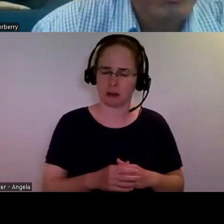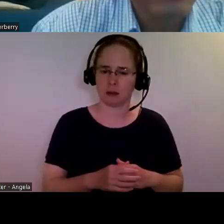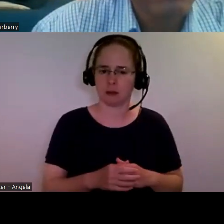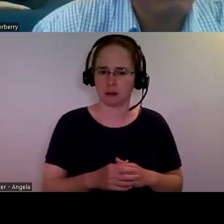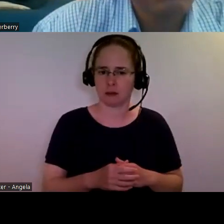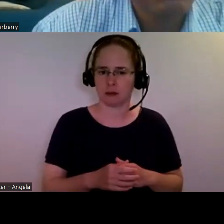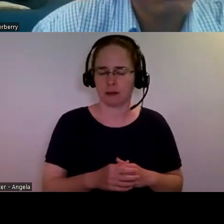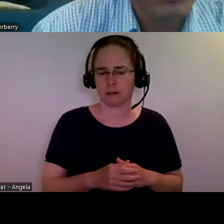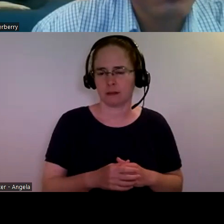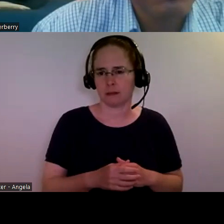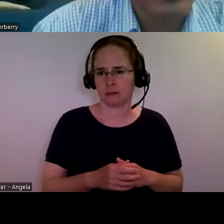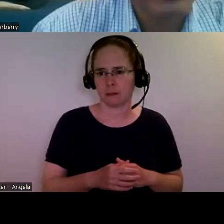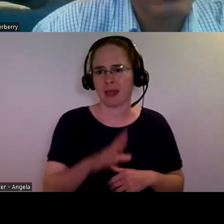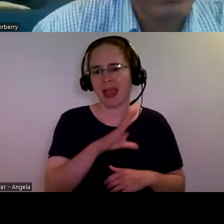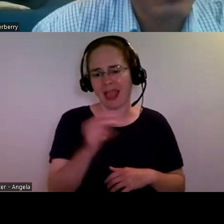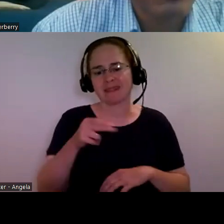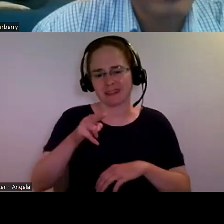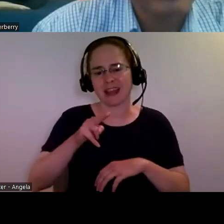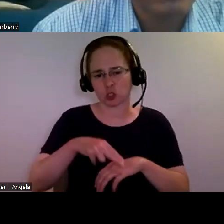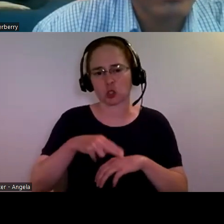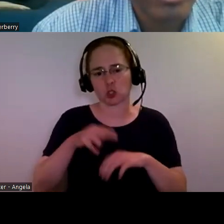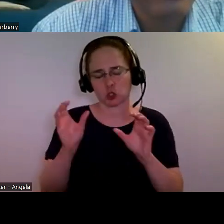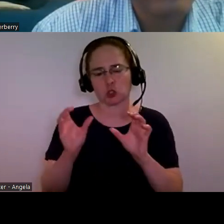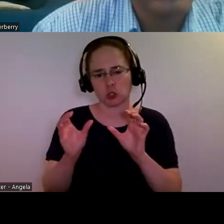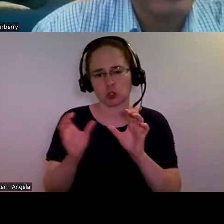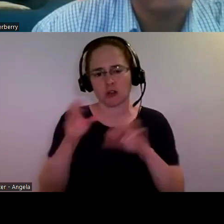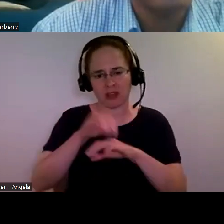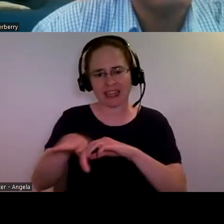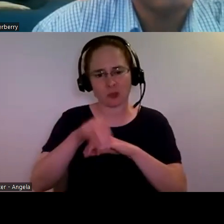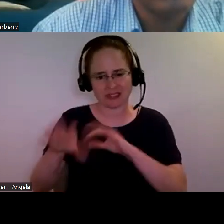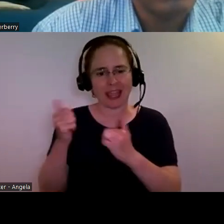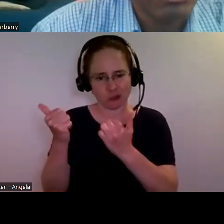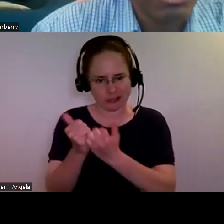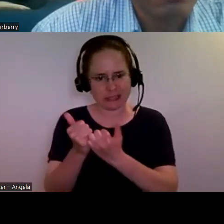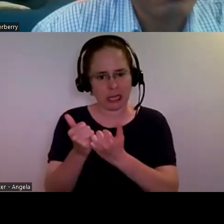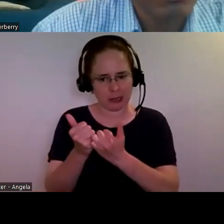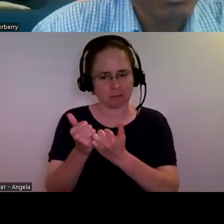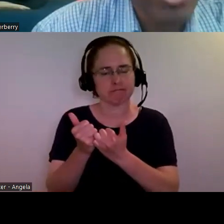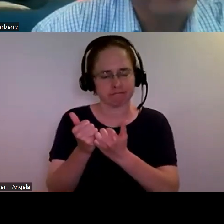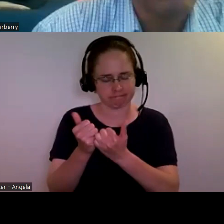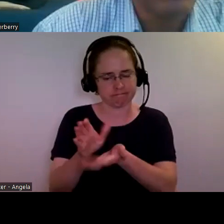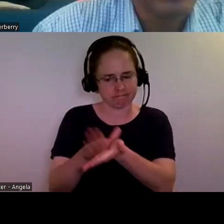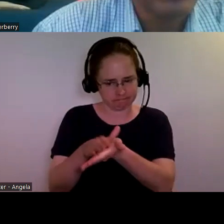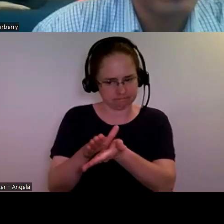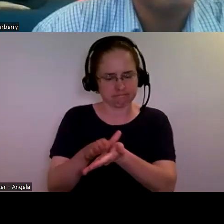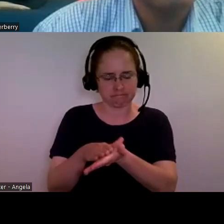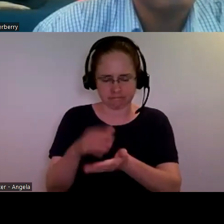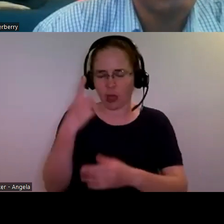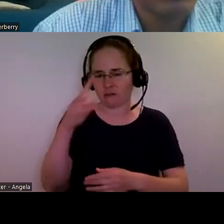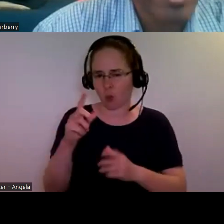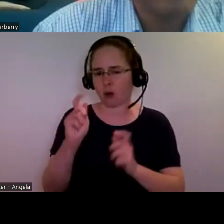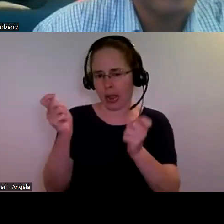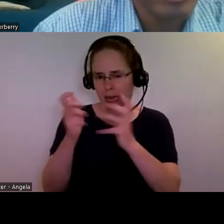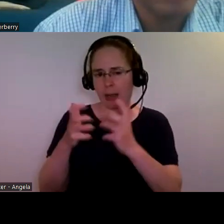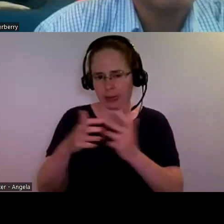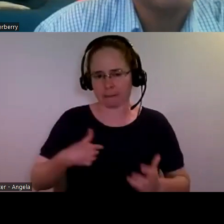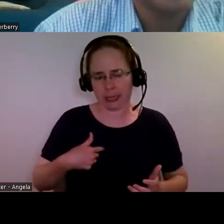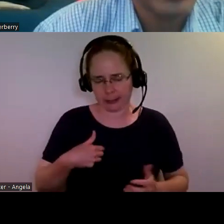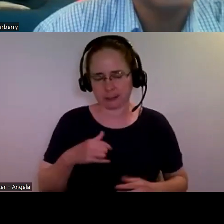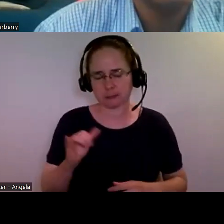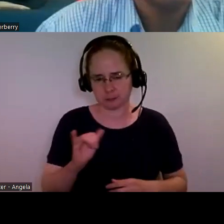National Certified Counseling Agency, the credit for providing me the accommodation that I need